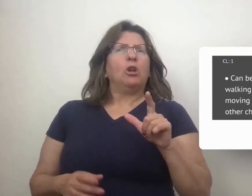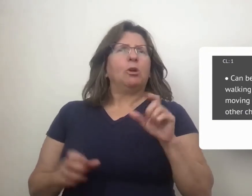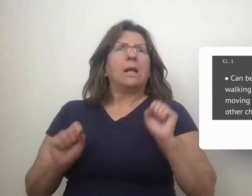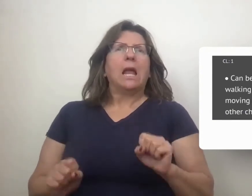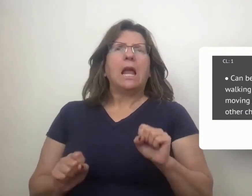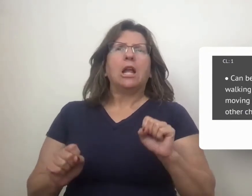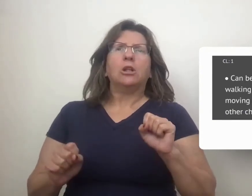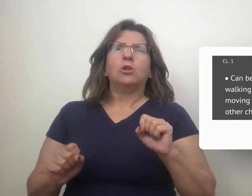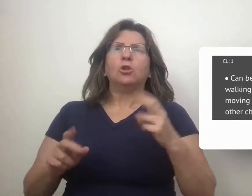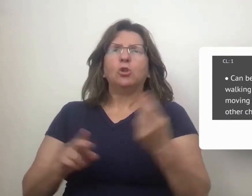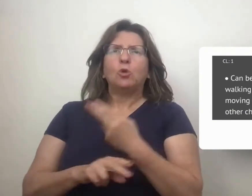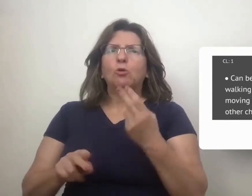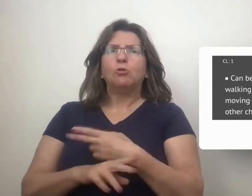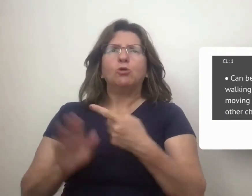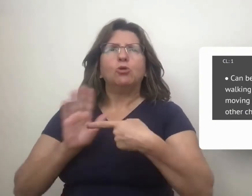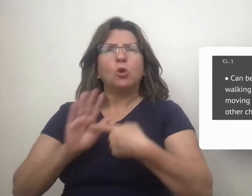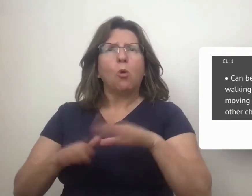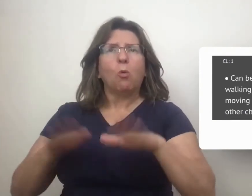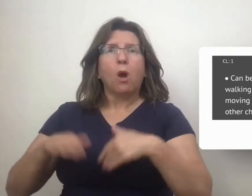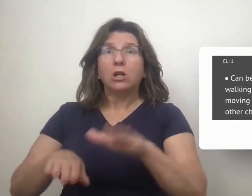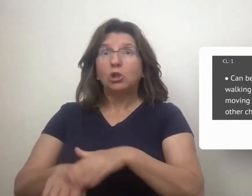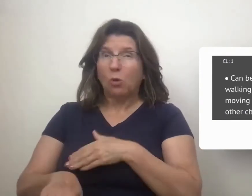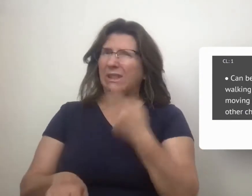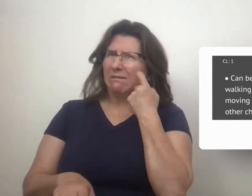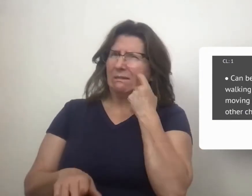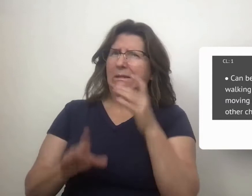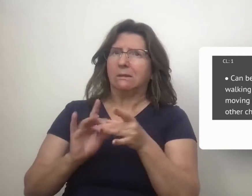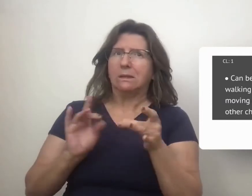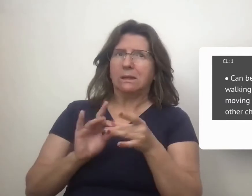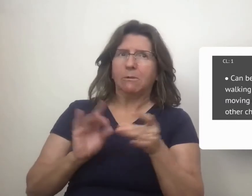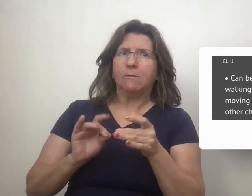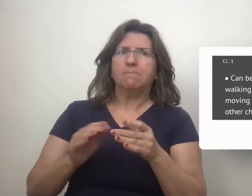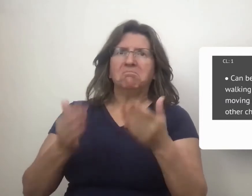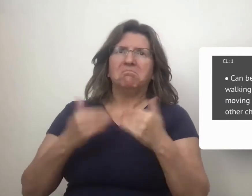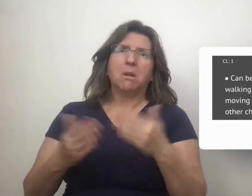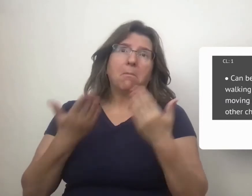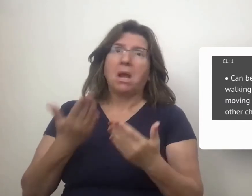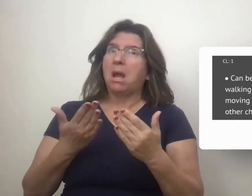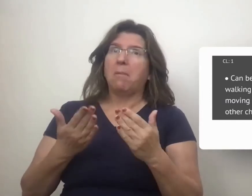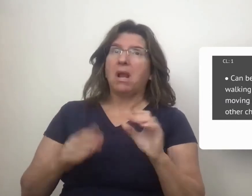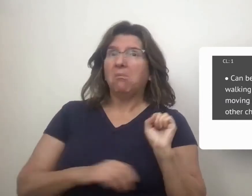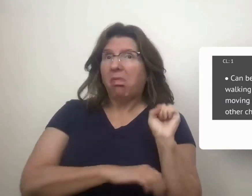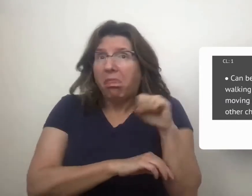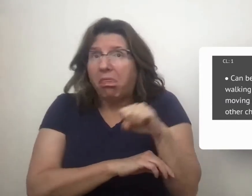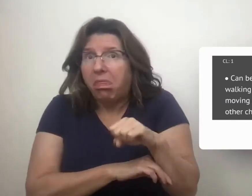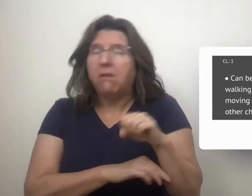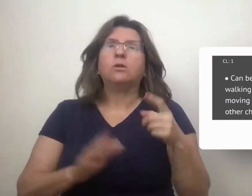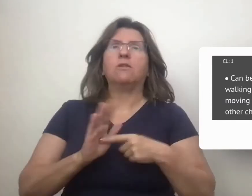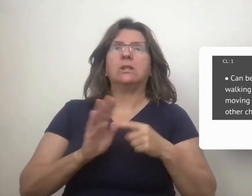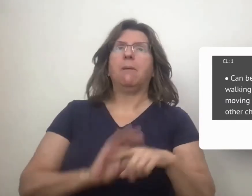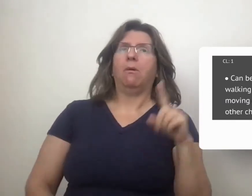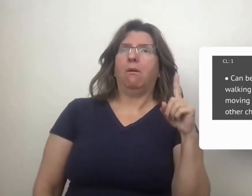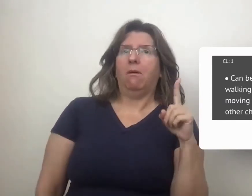Classifiers can be manipulated to indicate, like I said, 'walking slowly.'